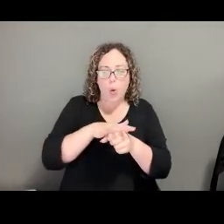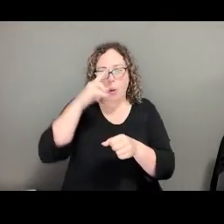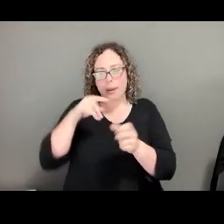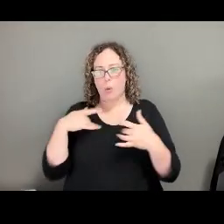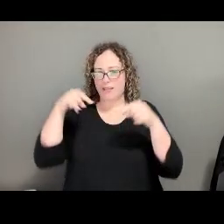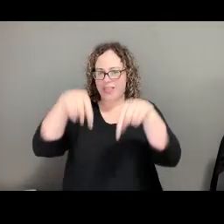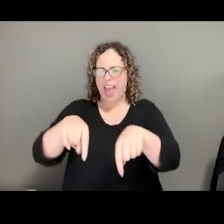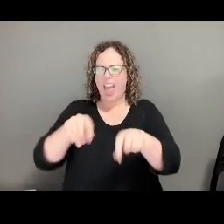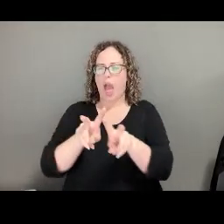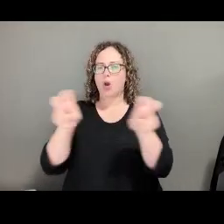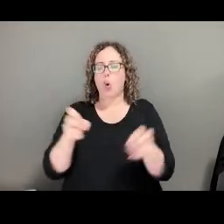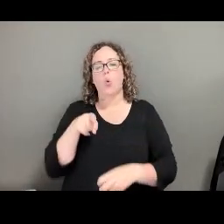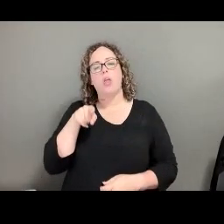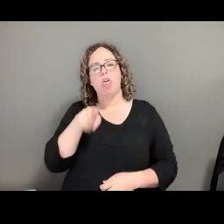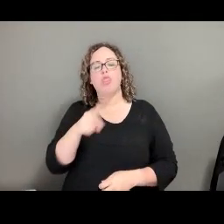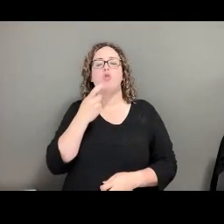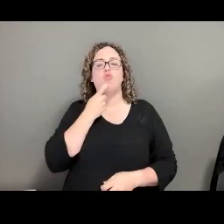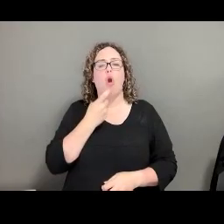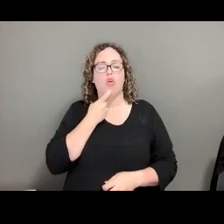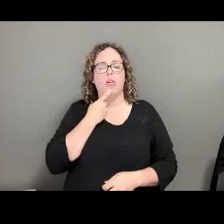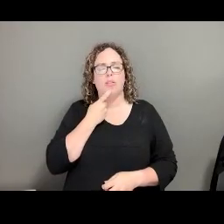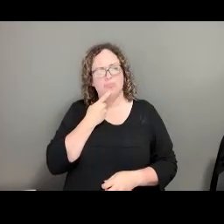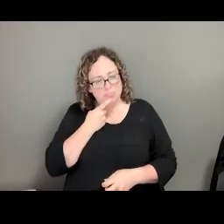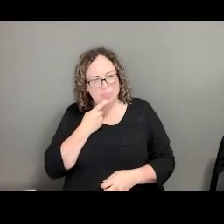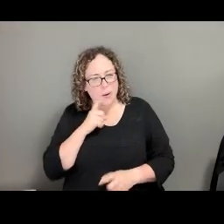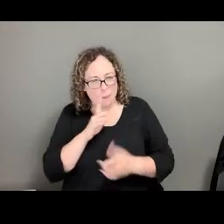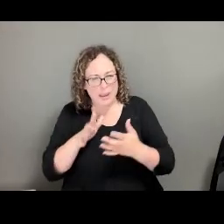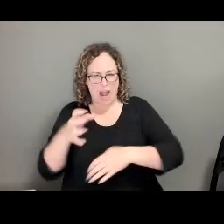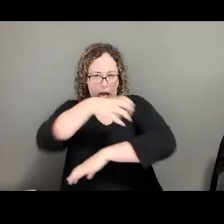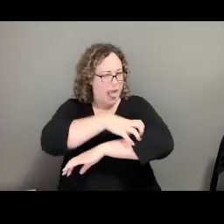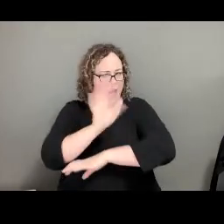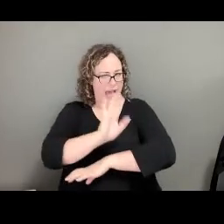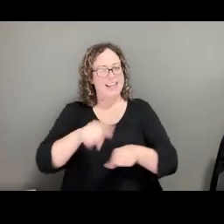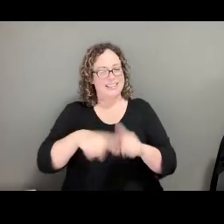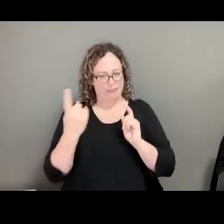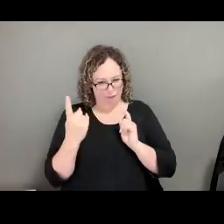It's, Christmas Island is it looks like a big volcanic rock. So it's not your idyllic